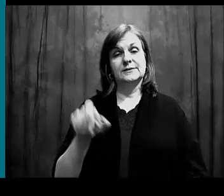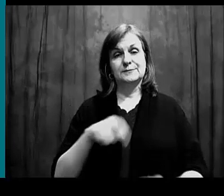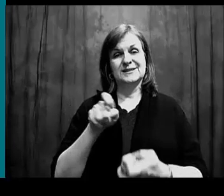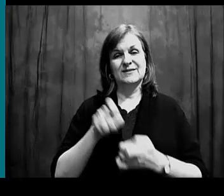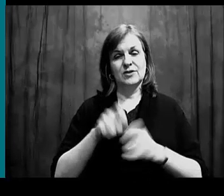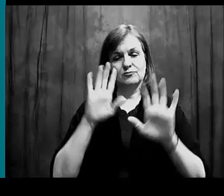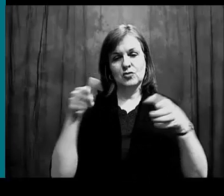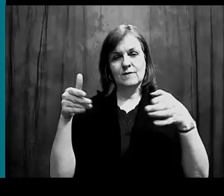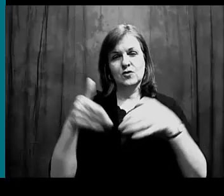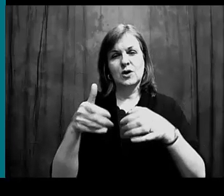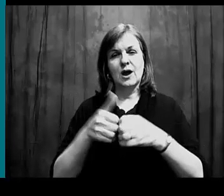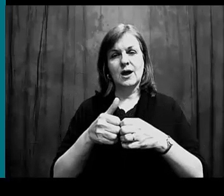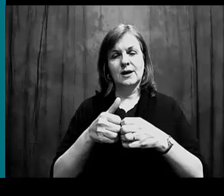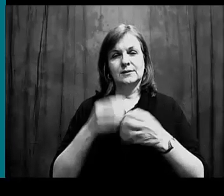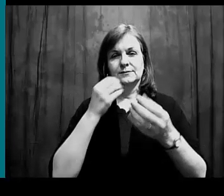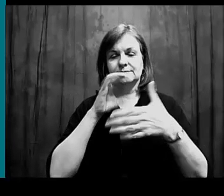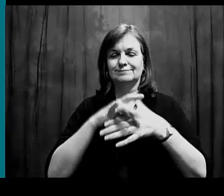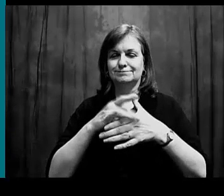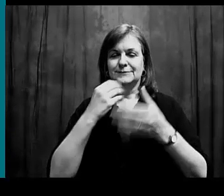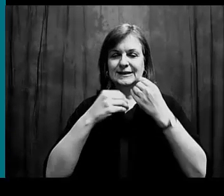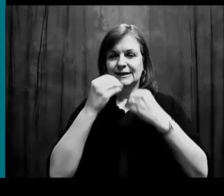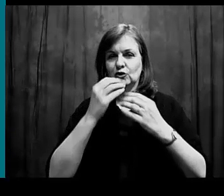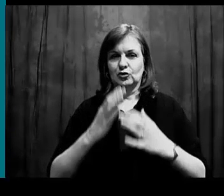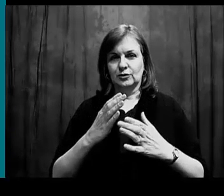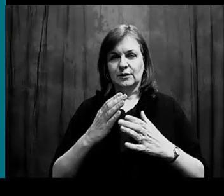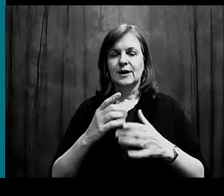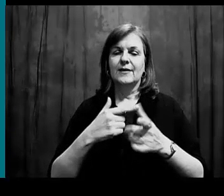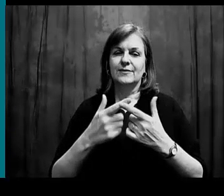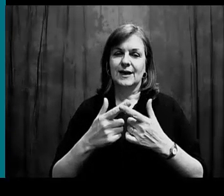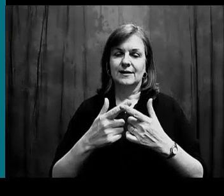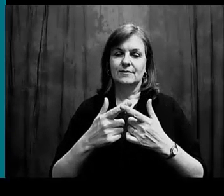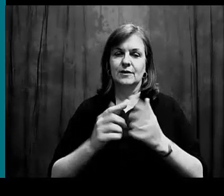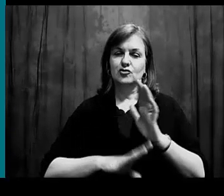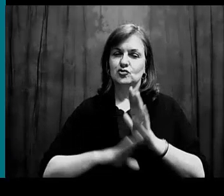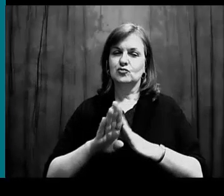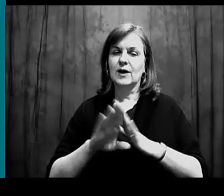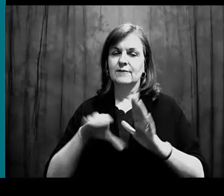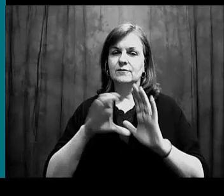focusing on carnivores, so the derived trait that we would look at here would be